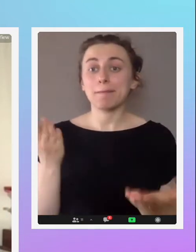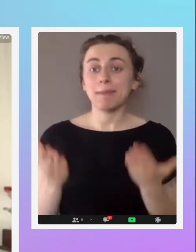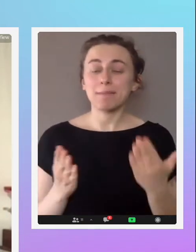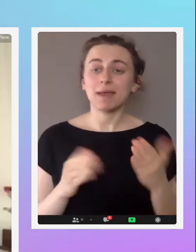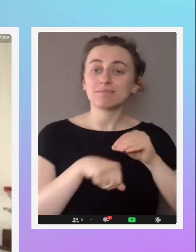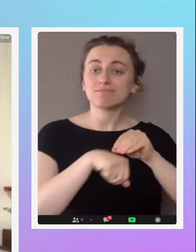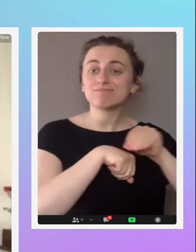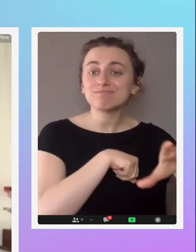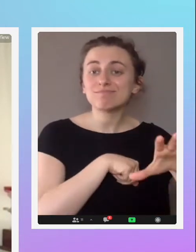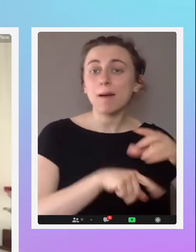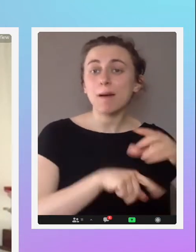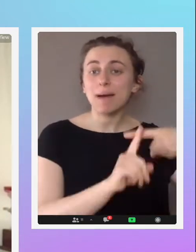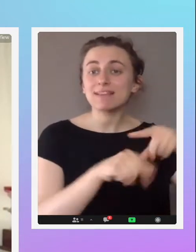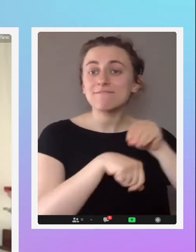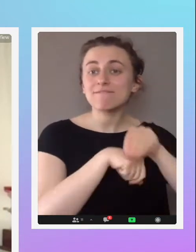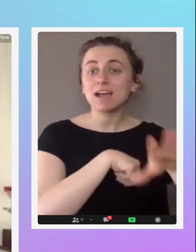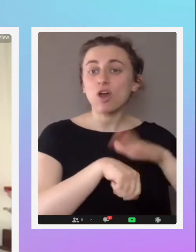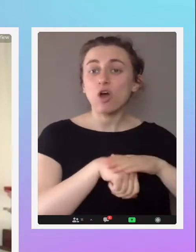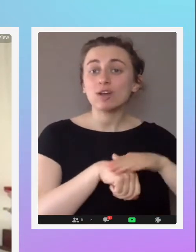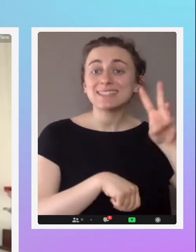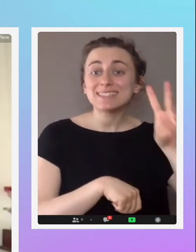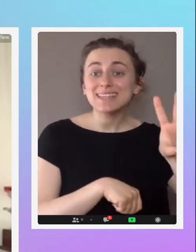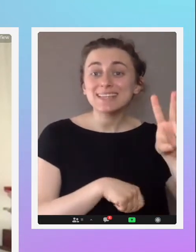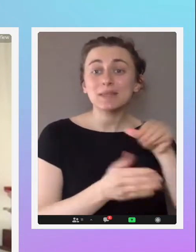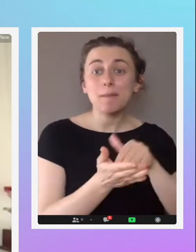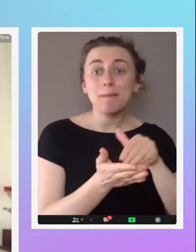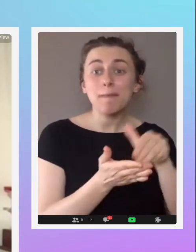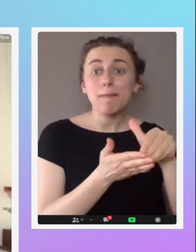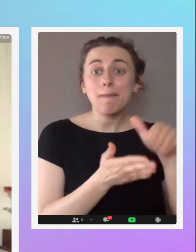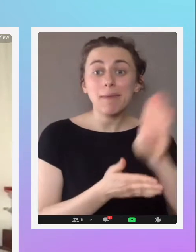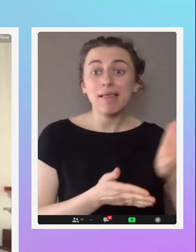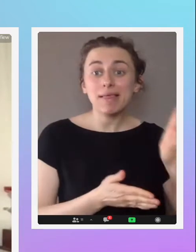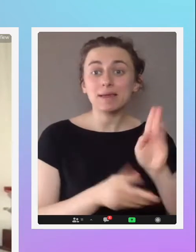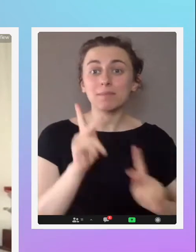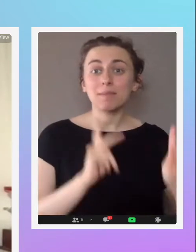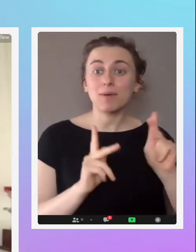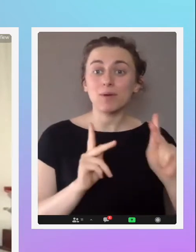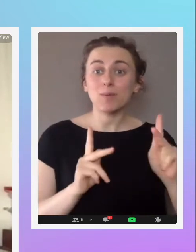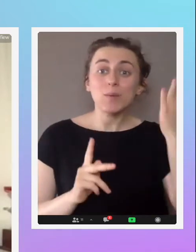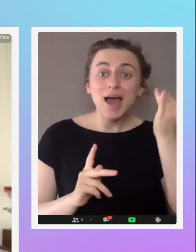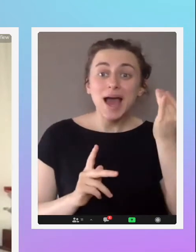because the rest of the world interacts with those people with disabilities.